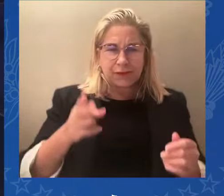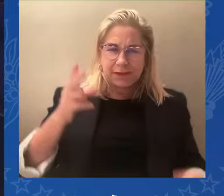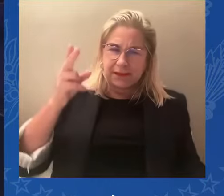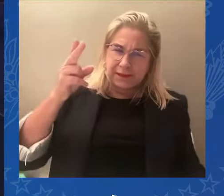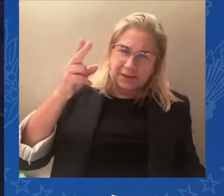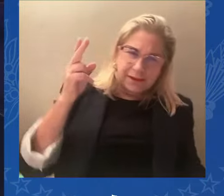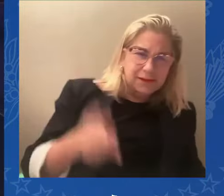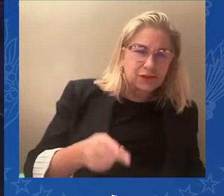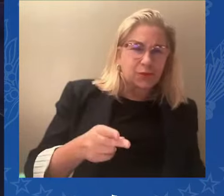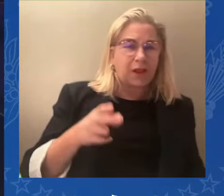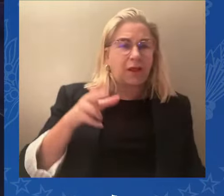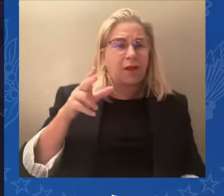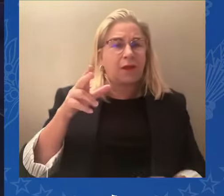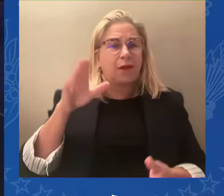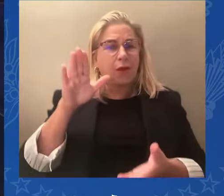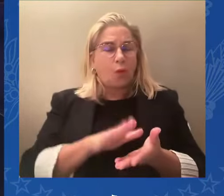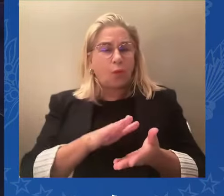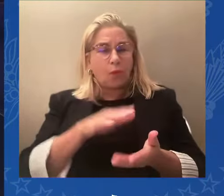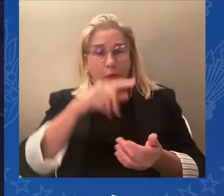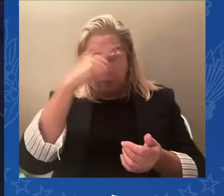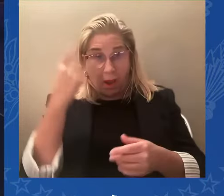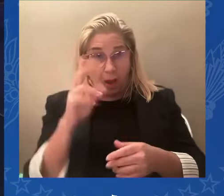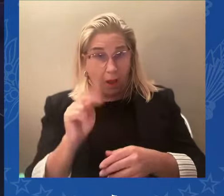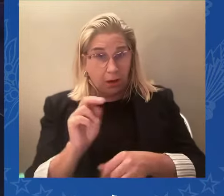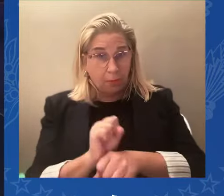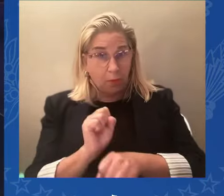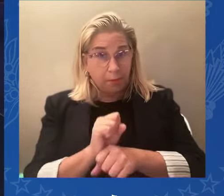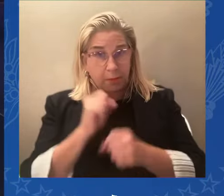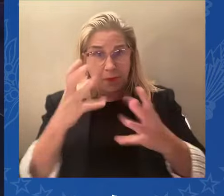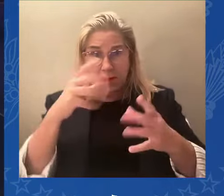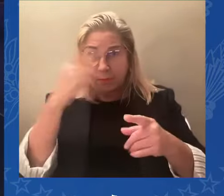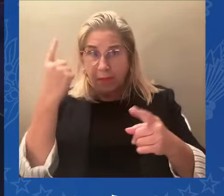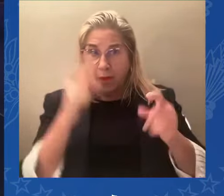and we cut back on child poverty for Blacks in half.